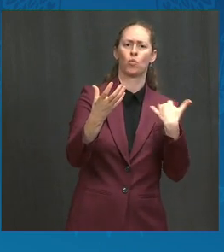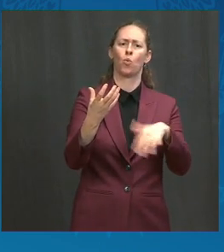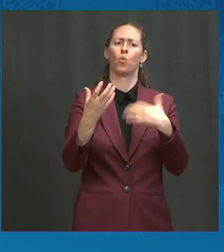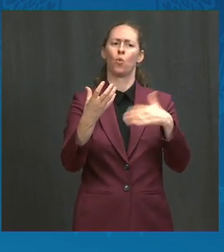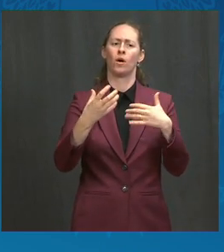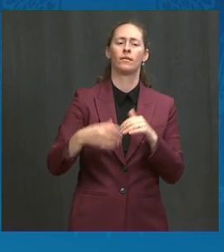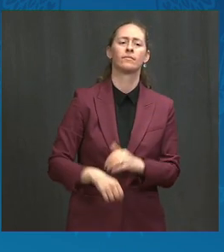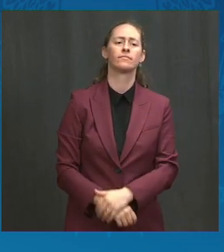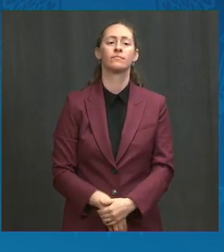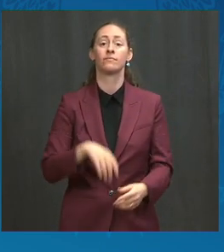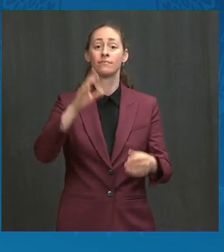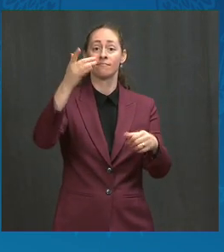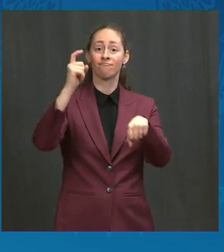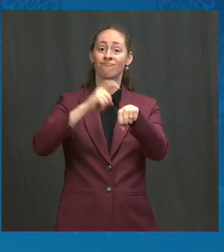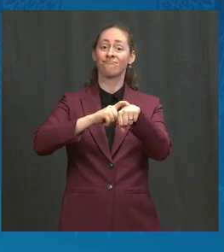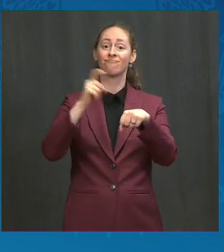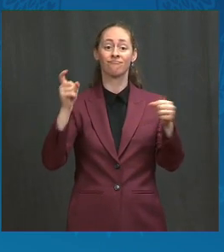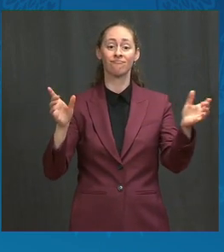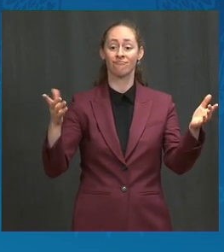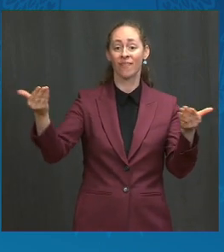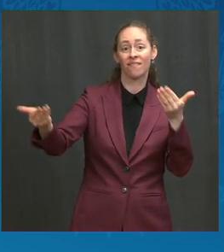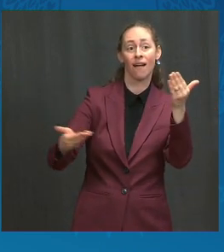when we bring in all the people --